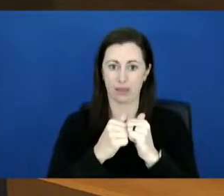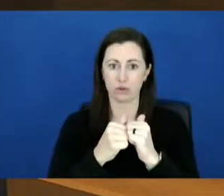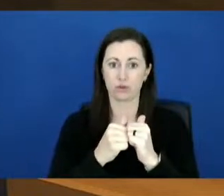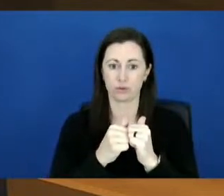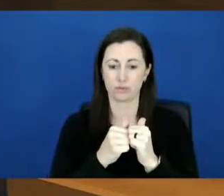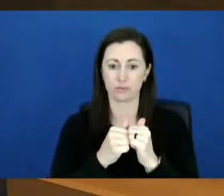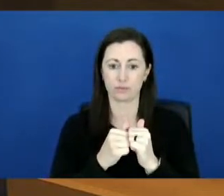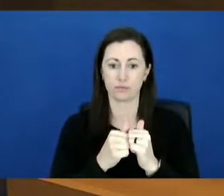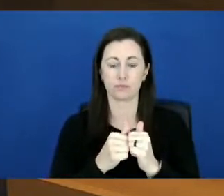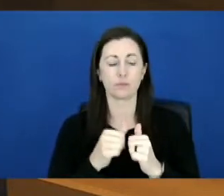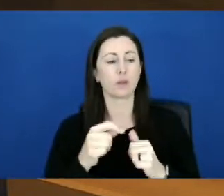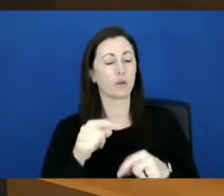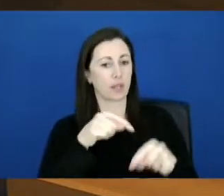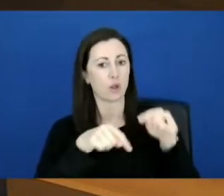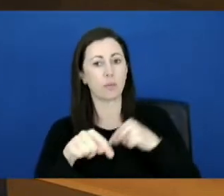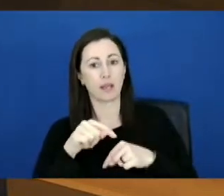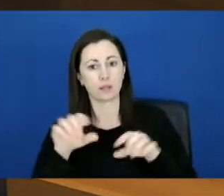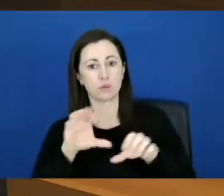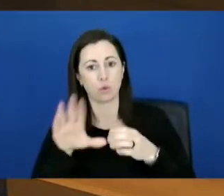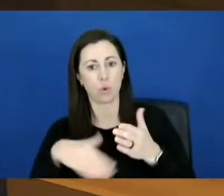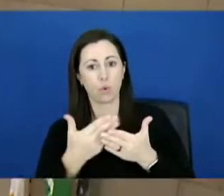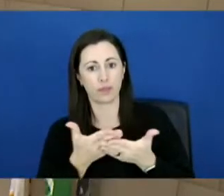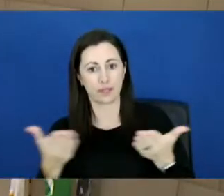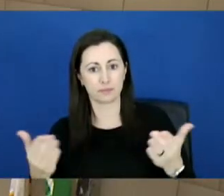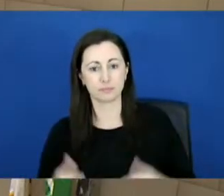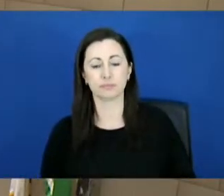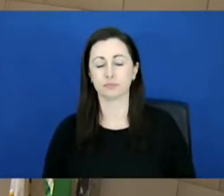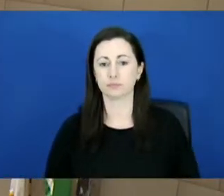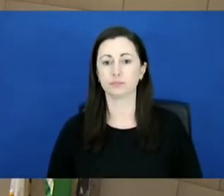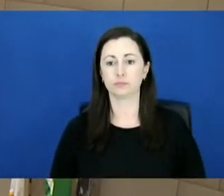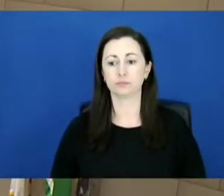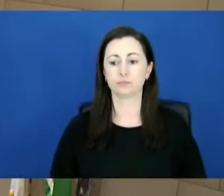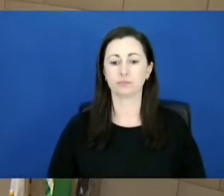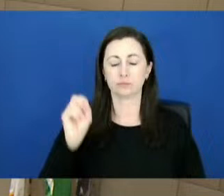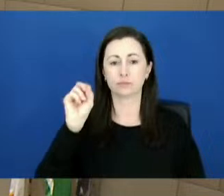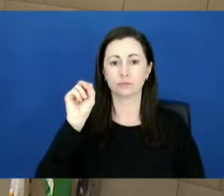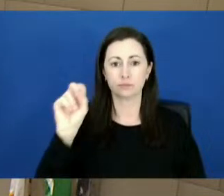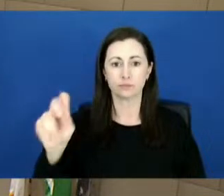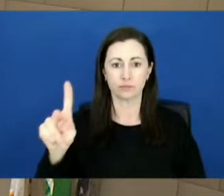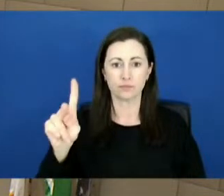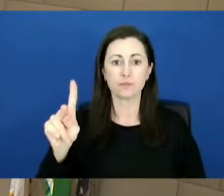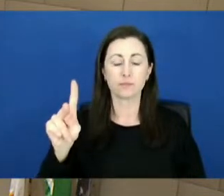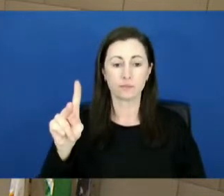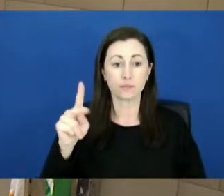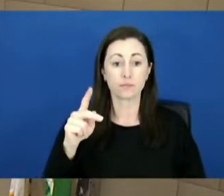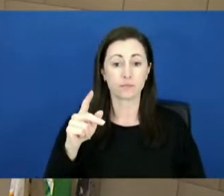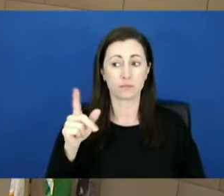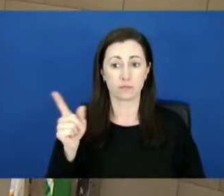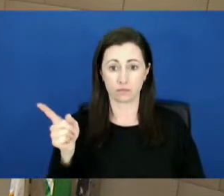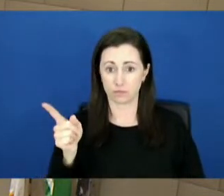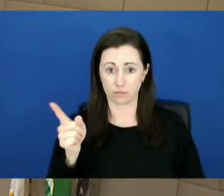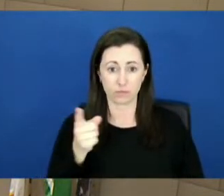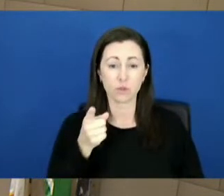HAVE TO BE READ TOGETHER. SO YOU GO BACK AND DO THE